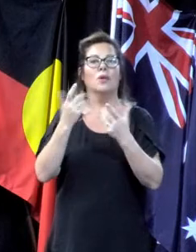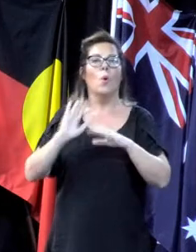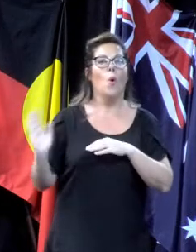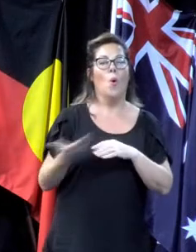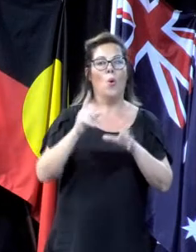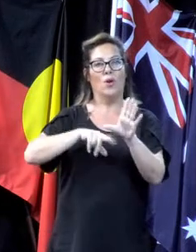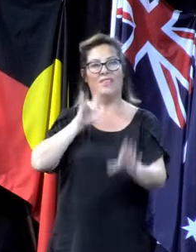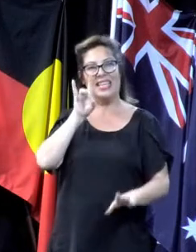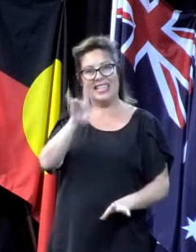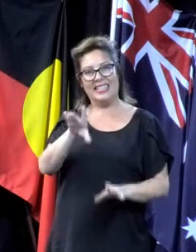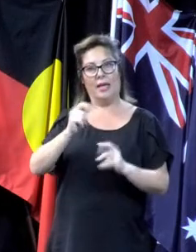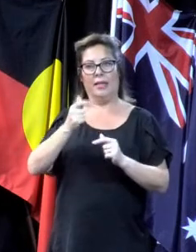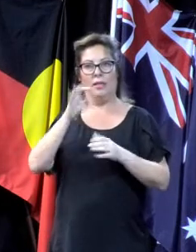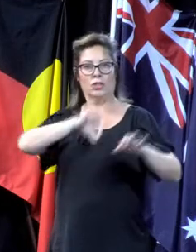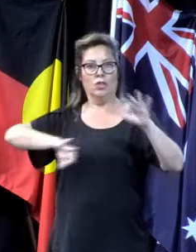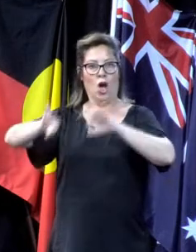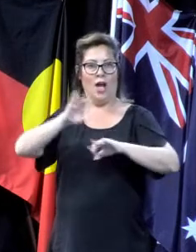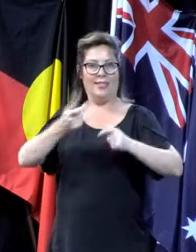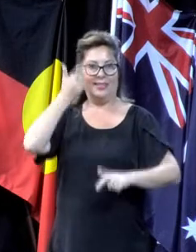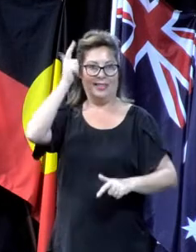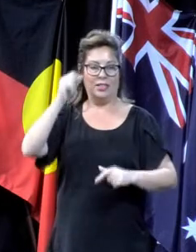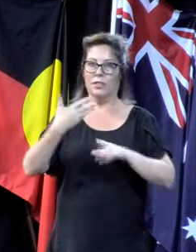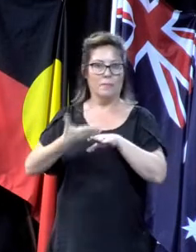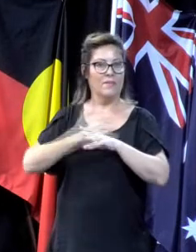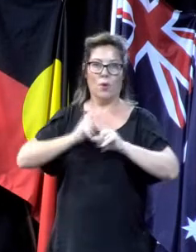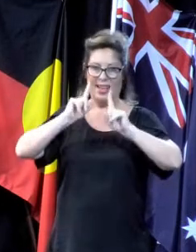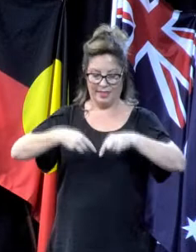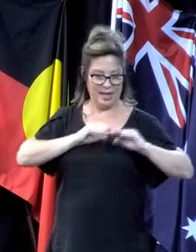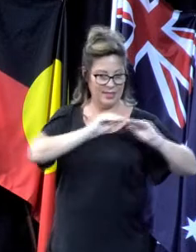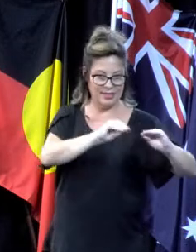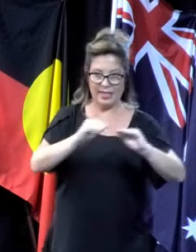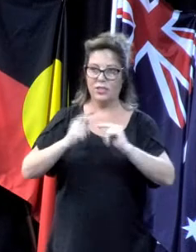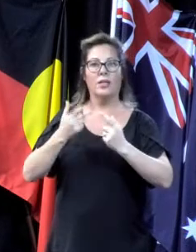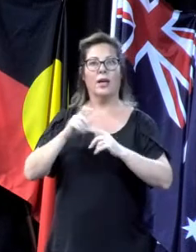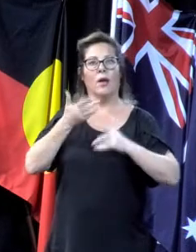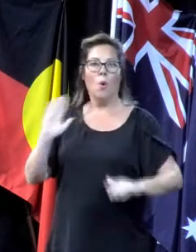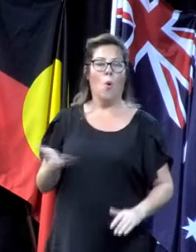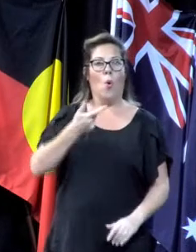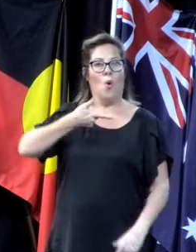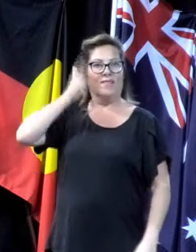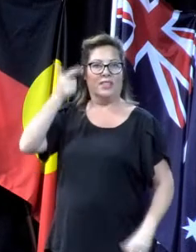would have gotten together before the commencement of delivering that unit. And they would have been able to go through the curriculum intent